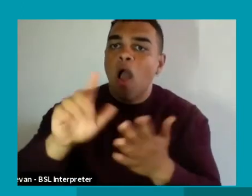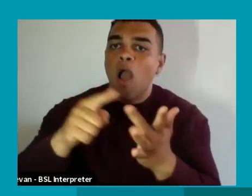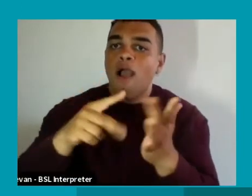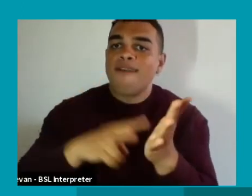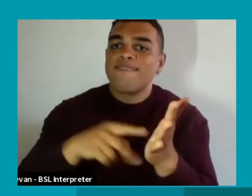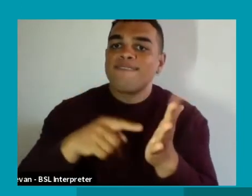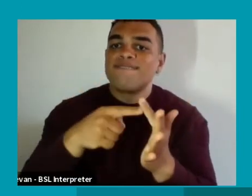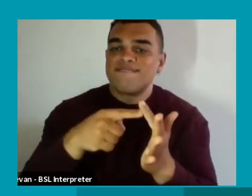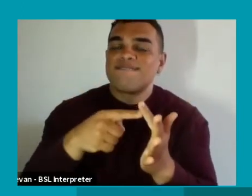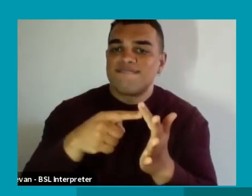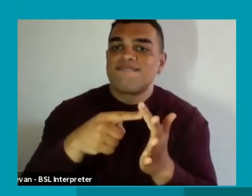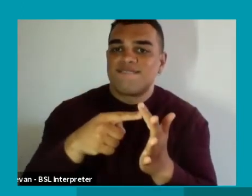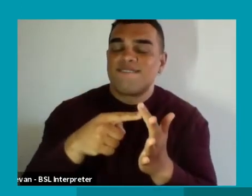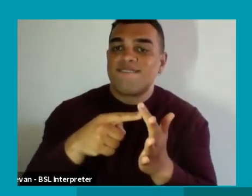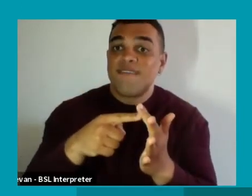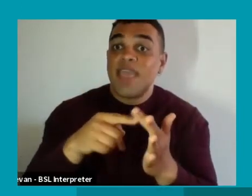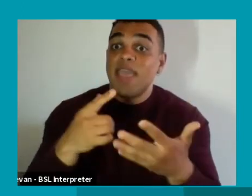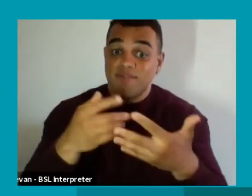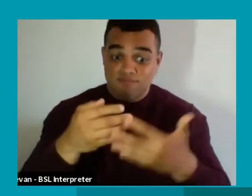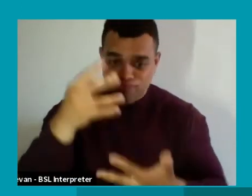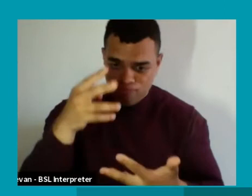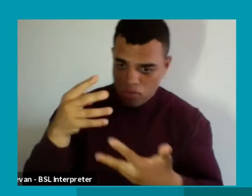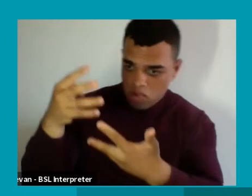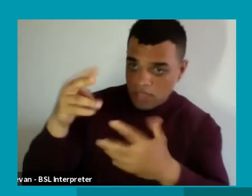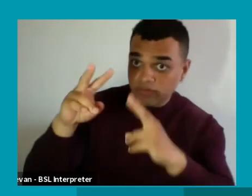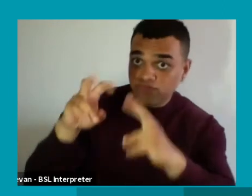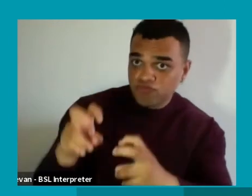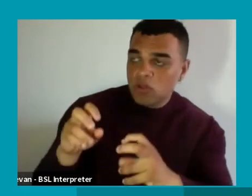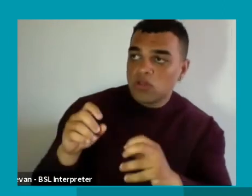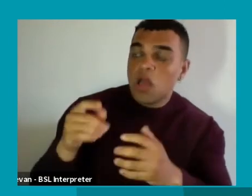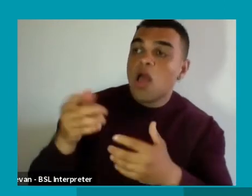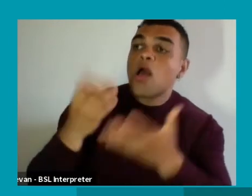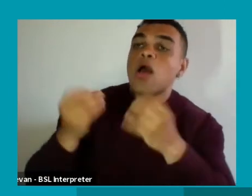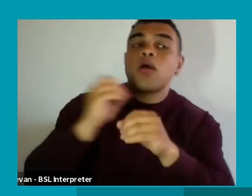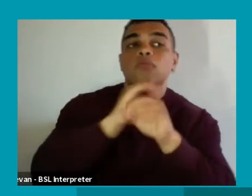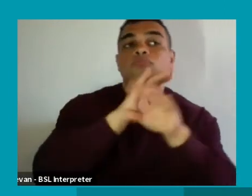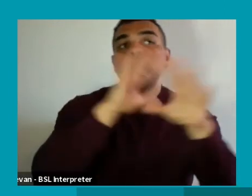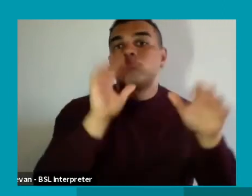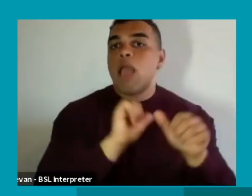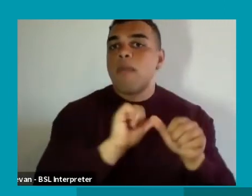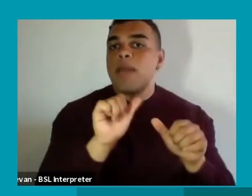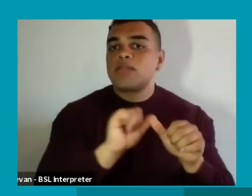Potentially, anyone to one guidance coaching sessions that that you get from Tammy, myself. Caroline and Amy